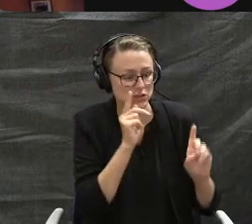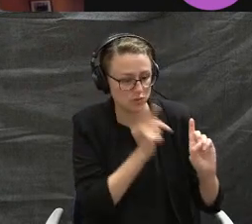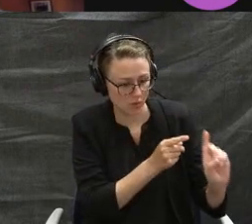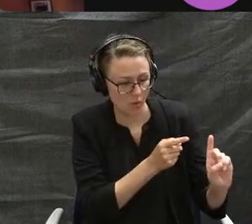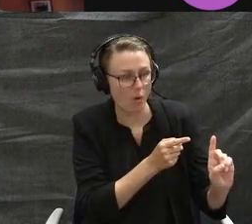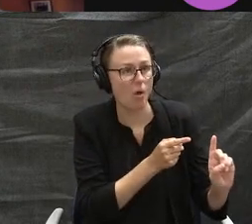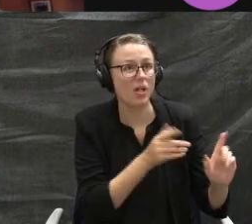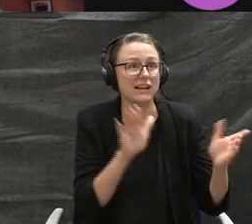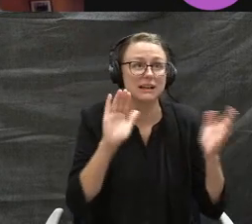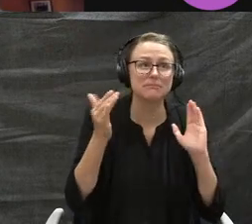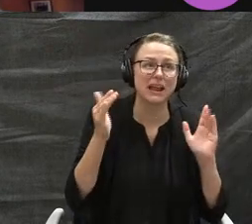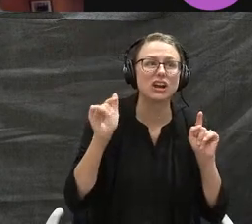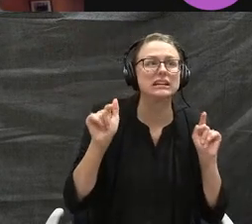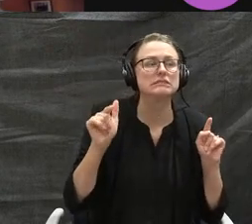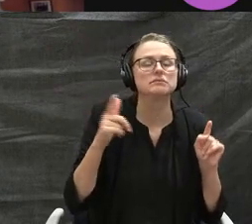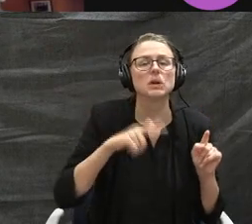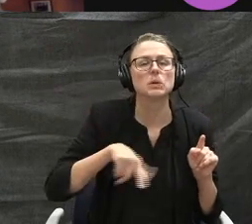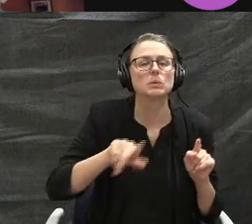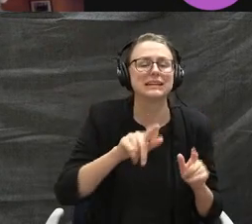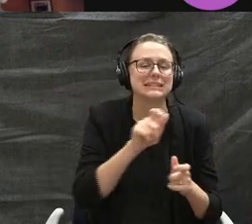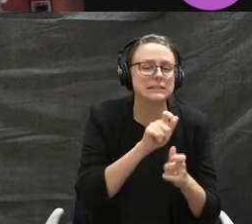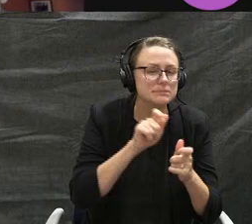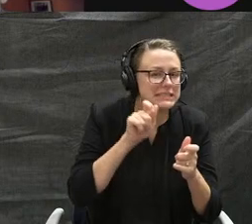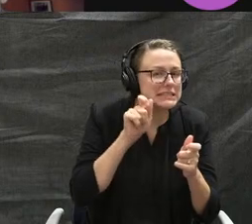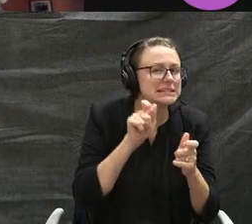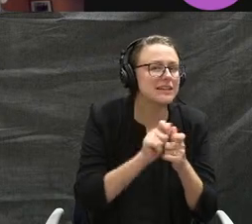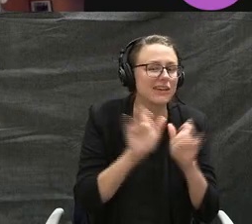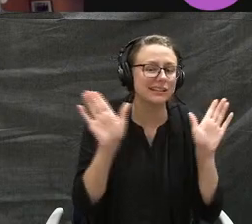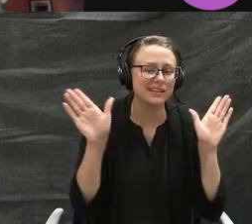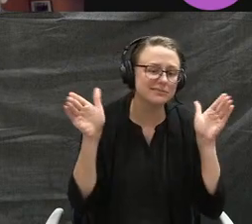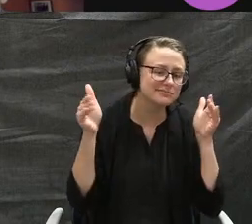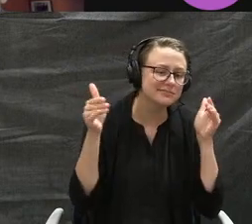year's goal and comparing, we did specifically narrow the focus to five years.